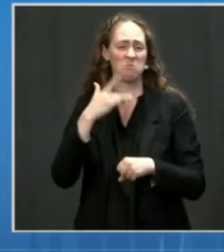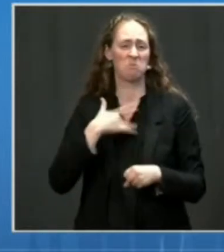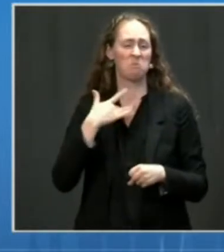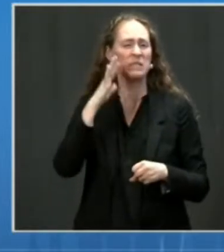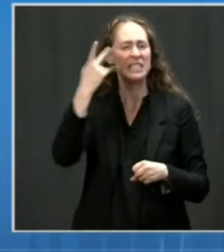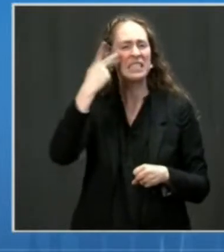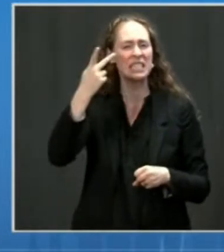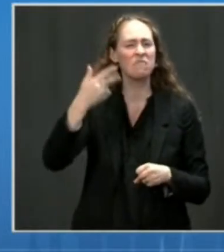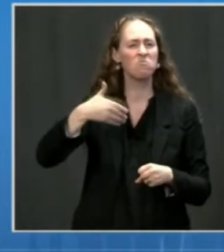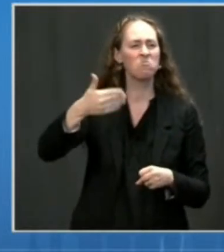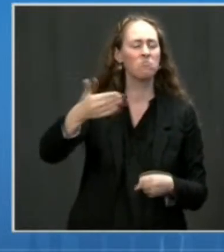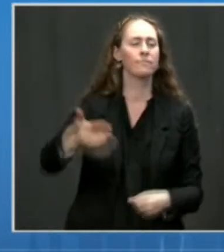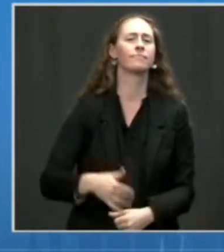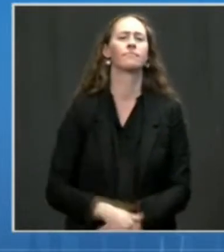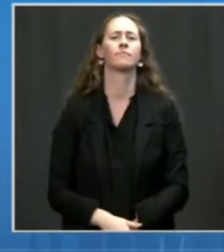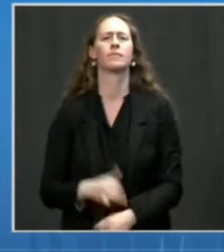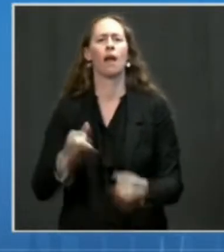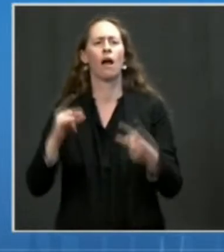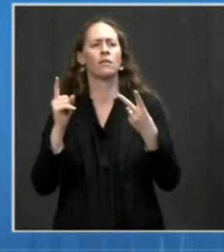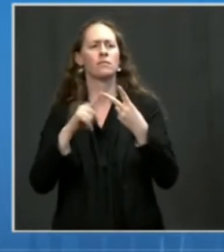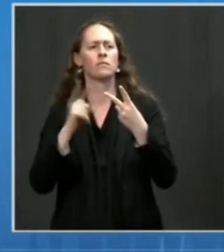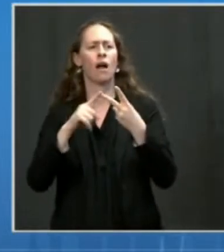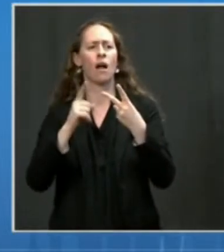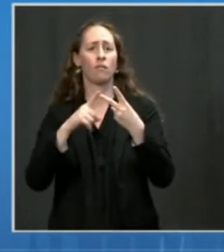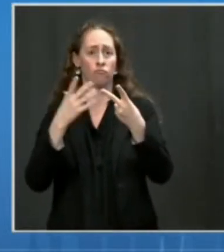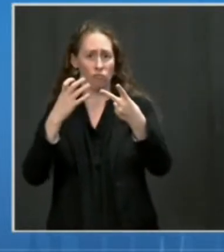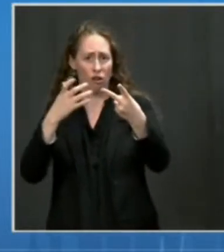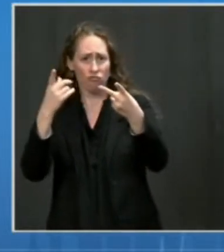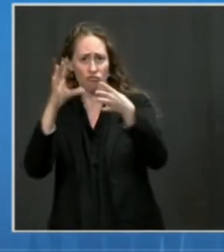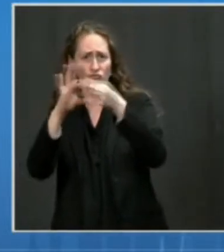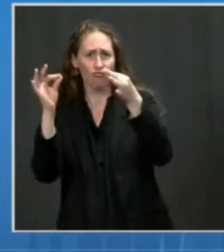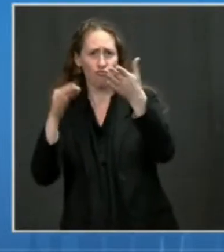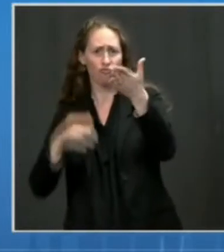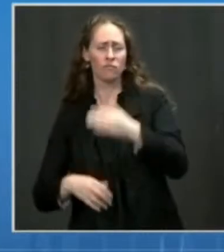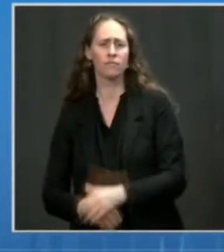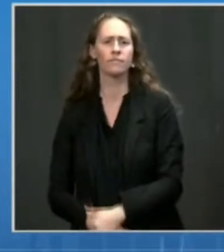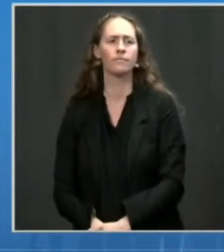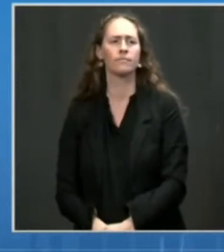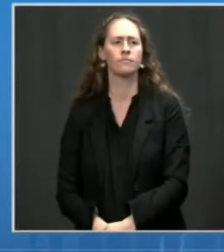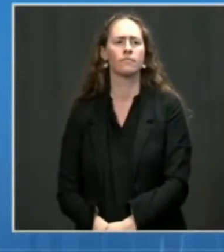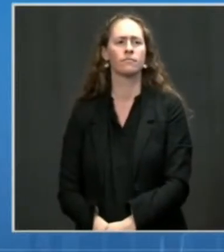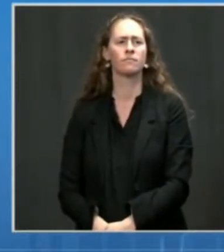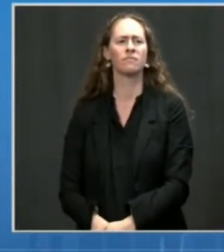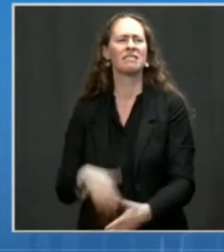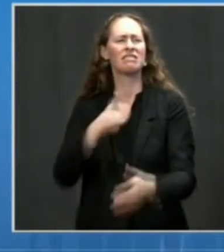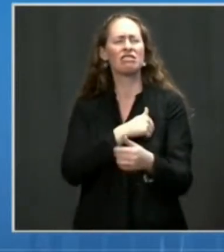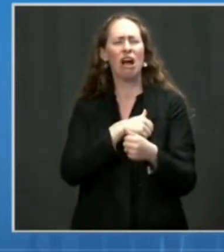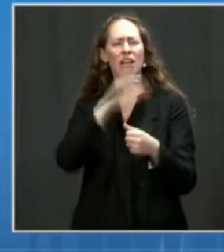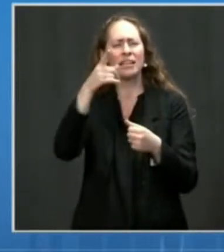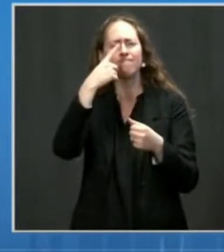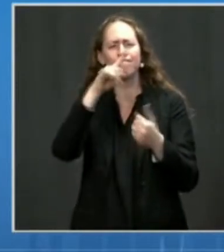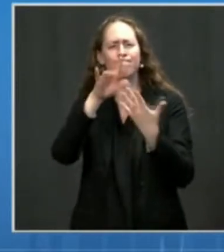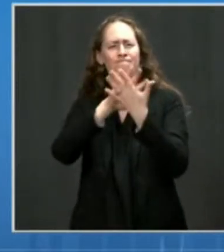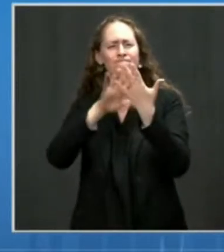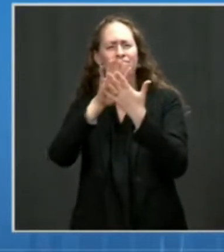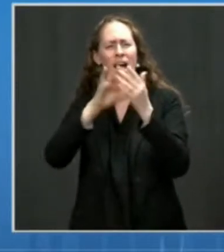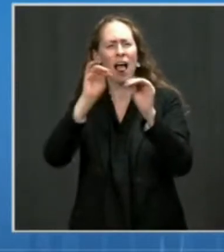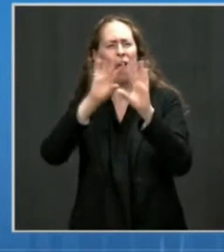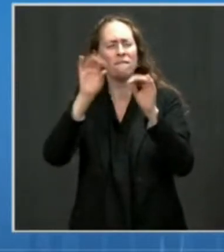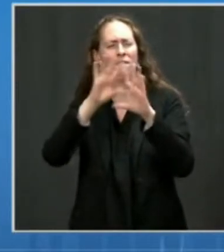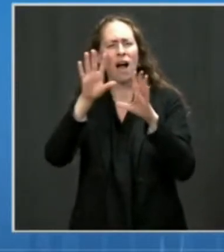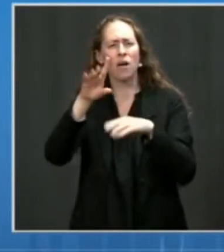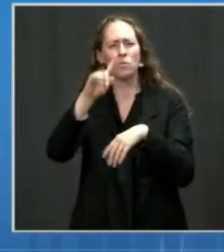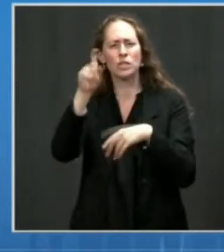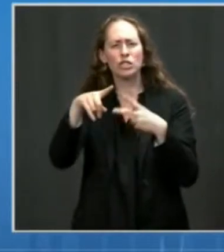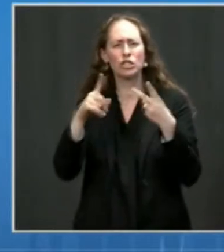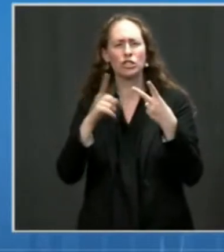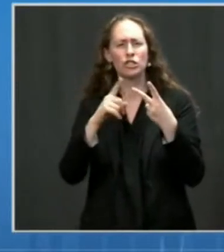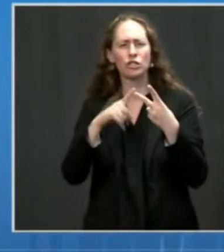VACCINATION REQUIREMENTS AS